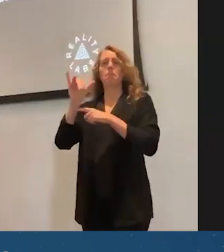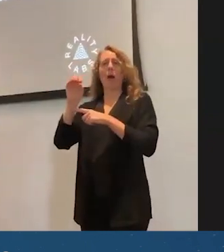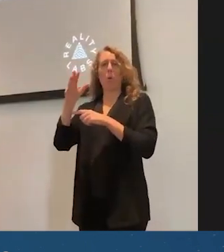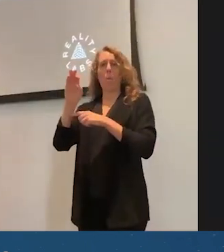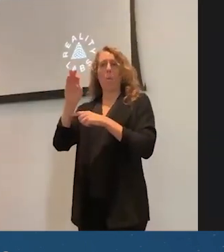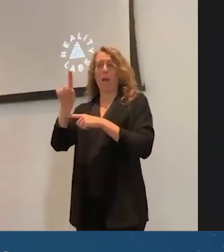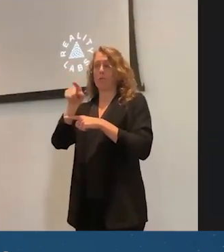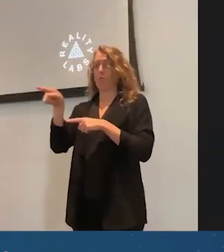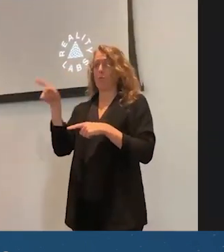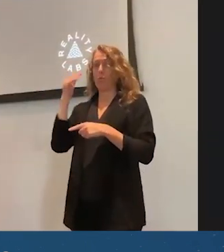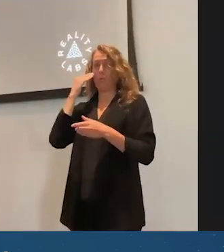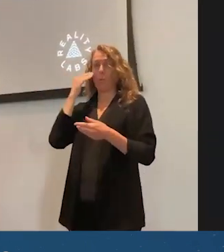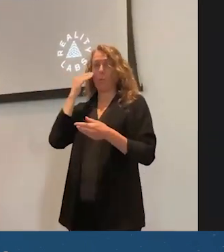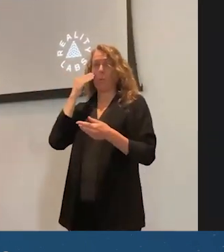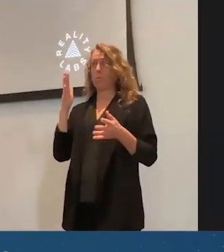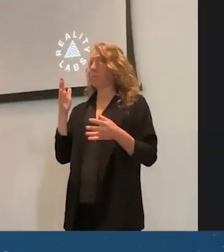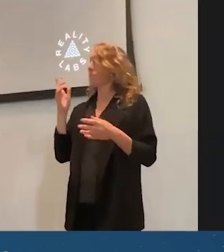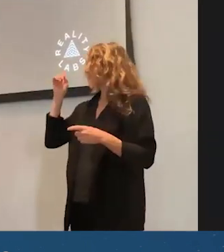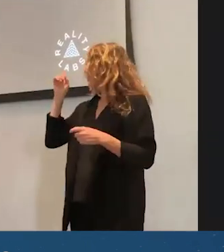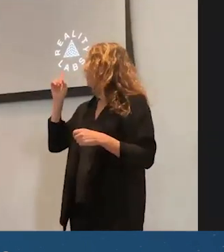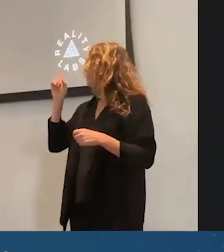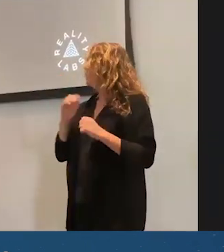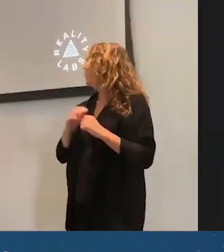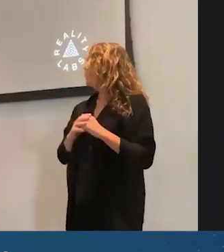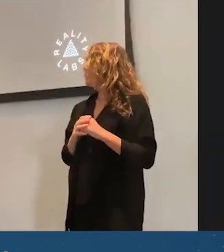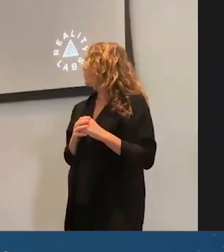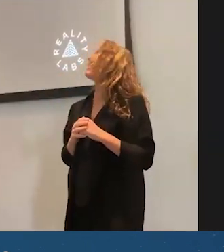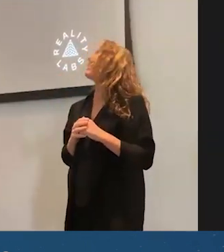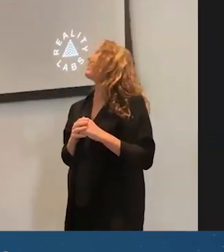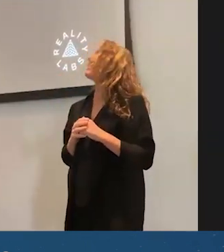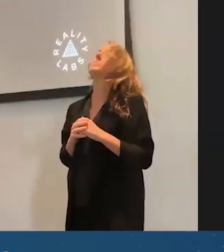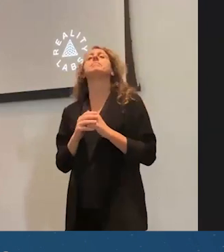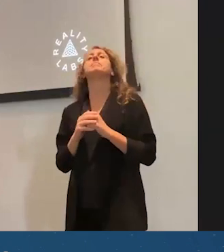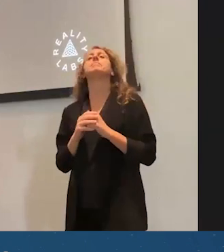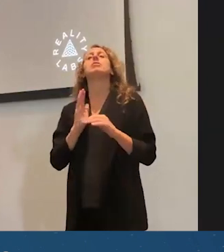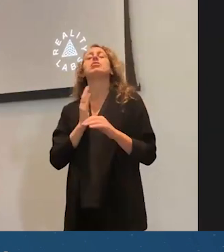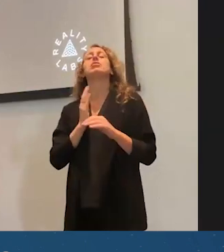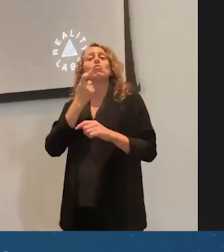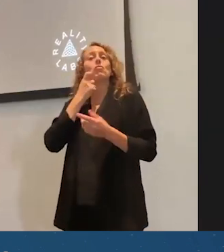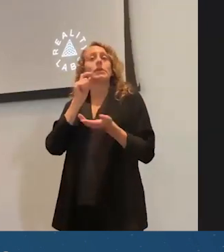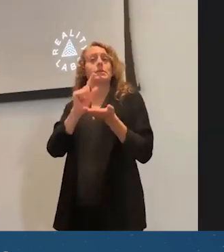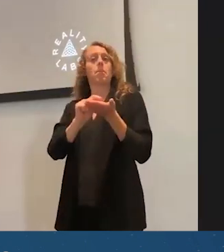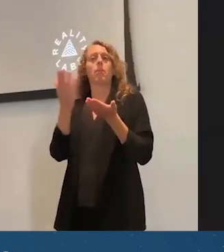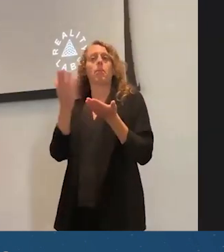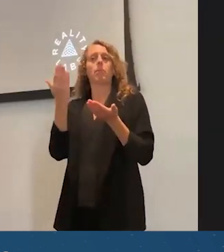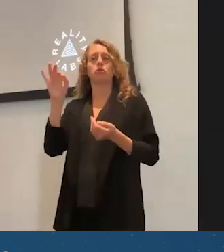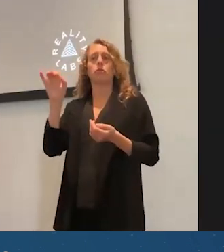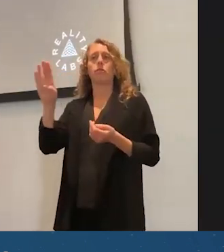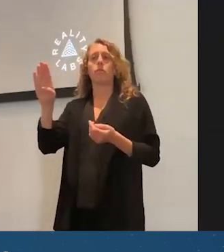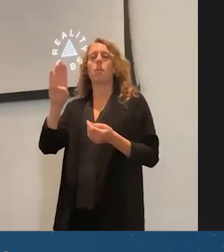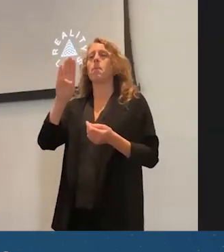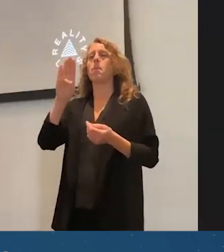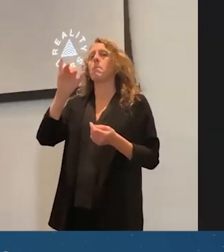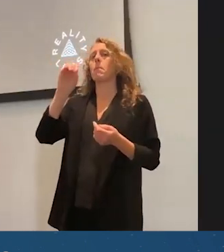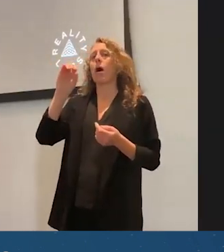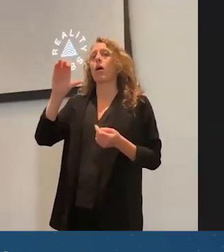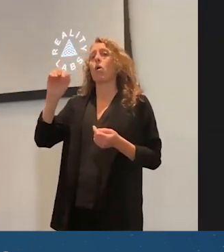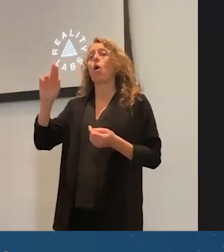So I'm going to refer to the work that was published recently in February on bioRxiv from our group.